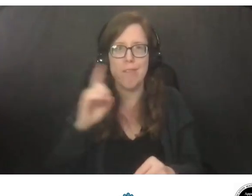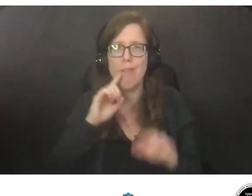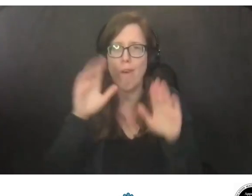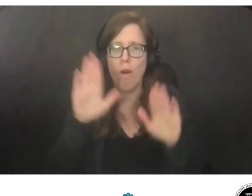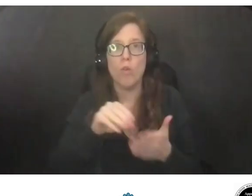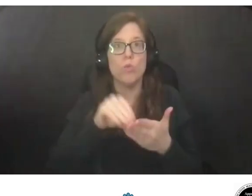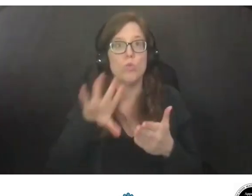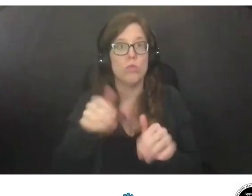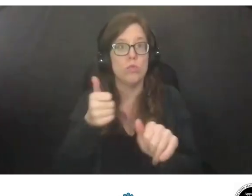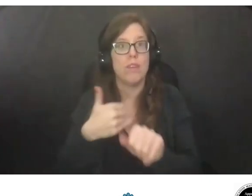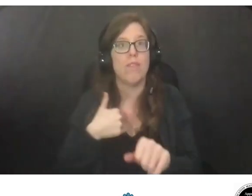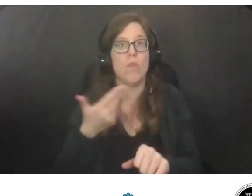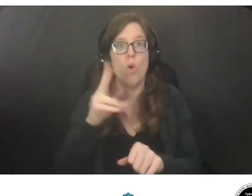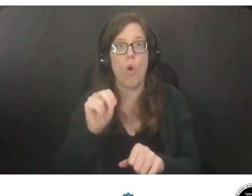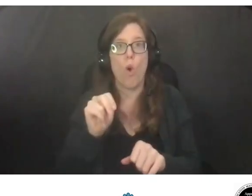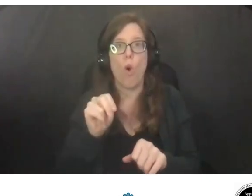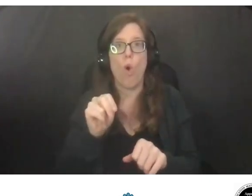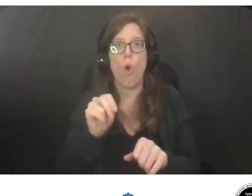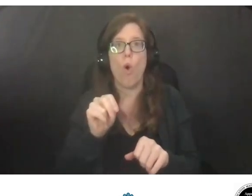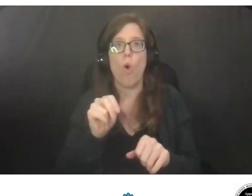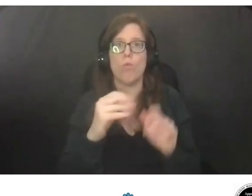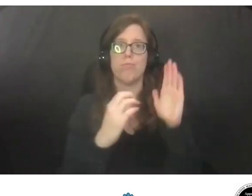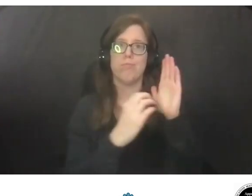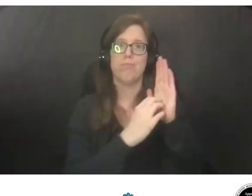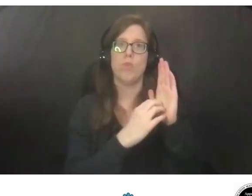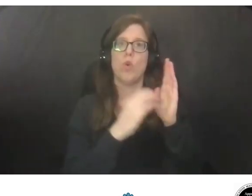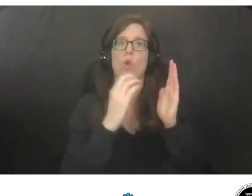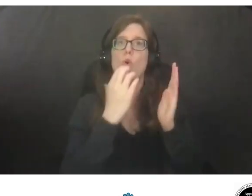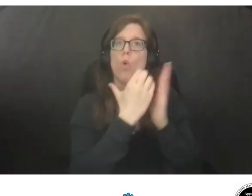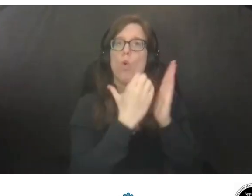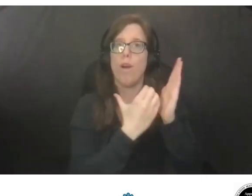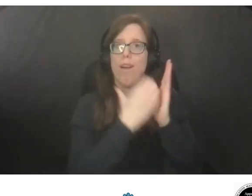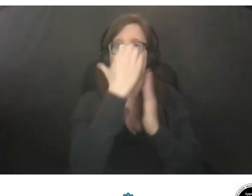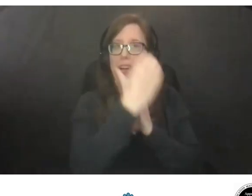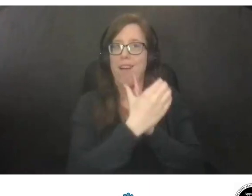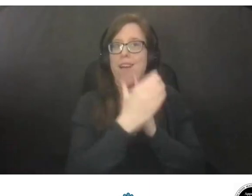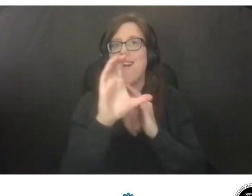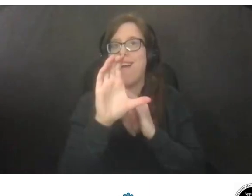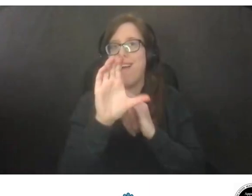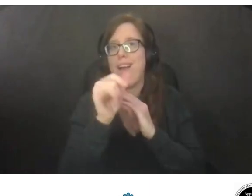The students have their own section in the course catalog to register for the class.